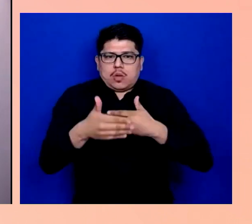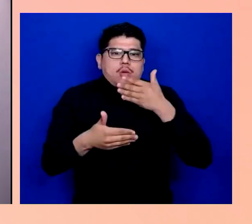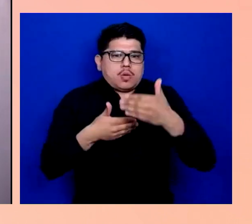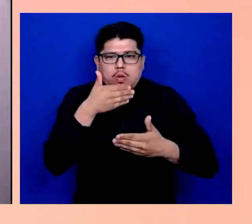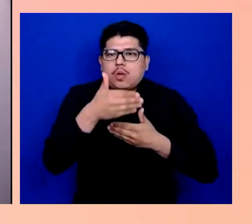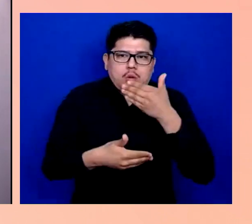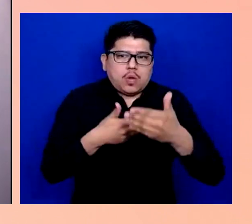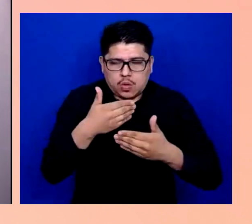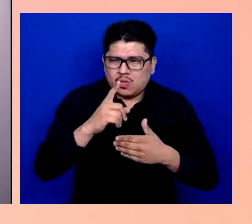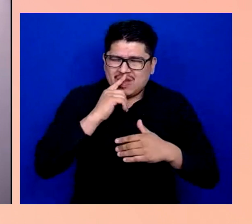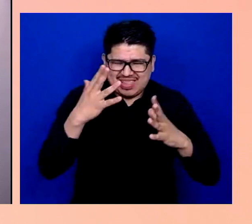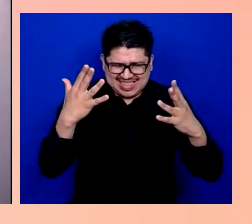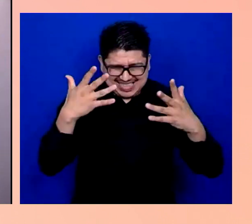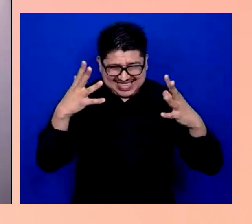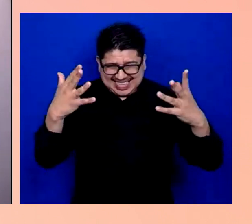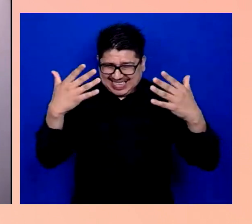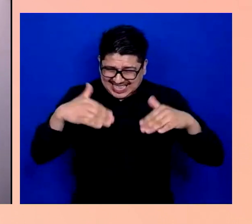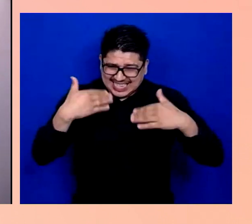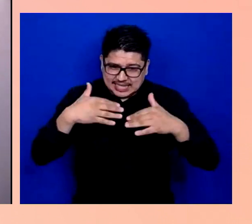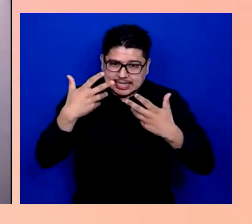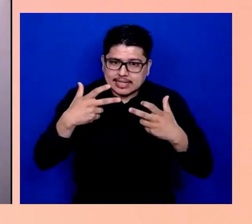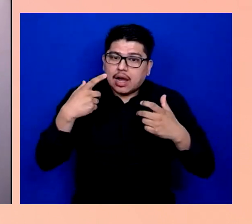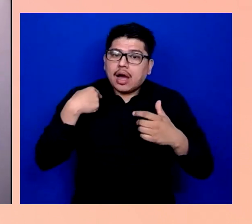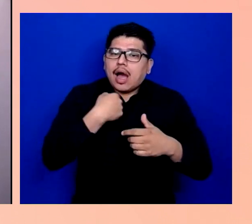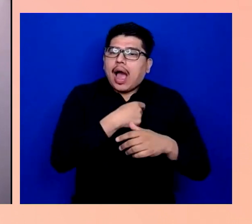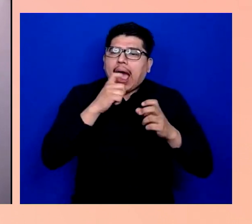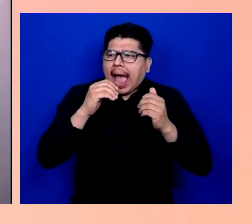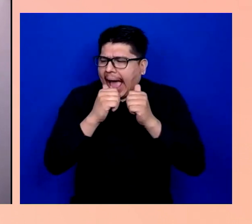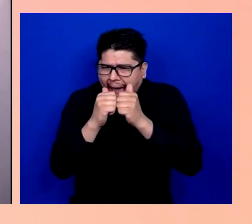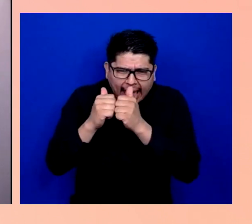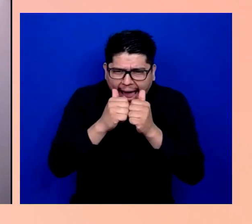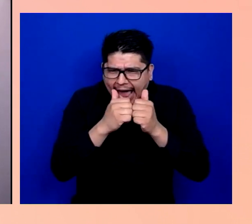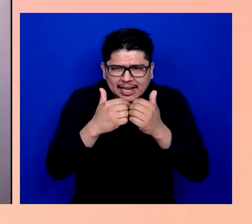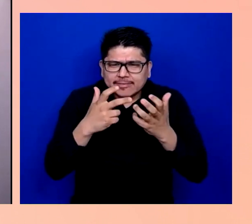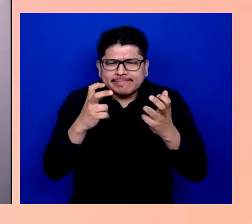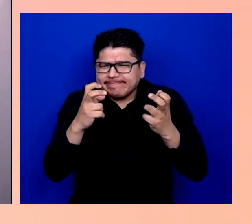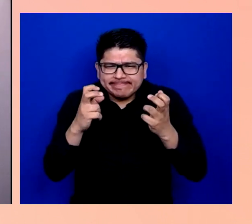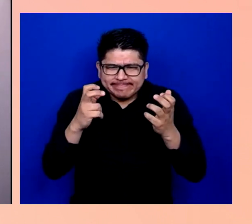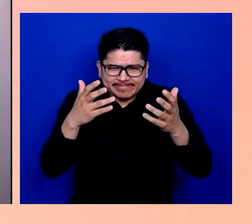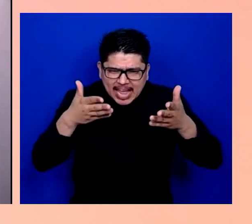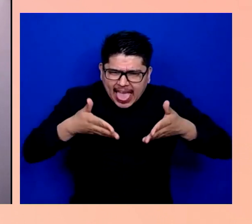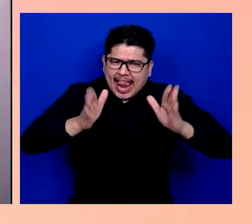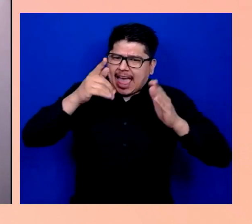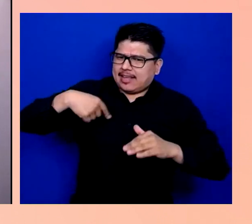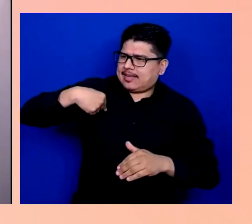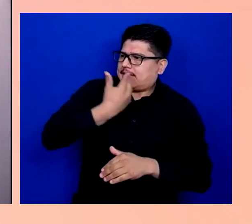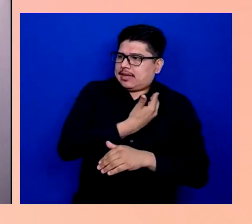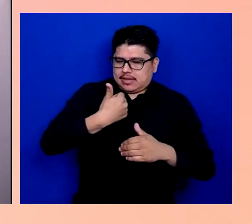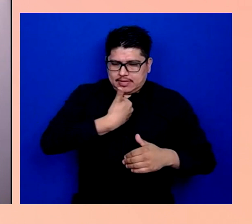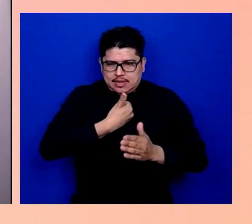we're not actively allowed to be our full authentic disabled selves at times.